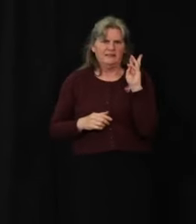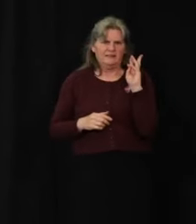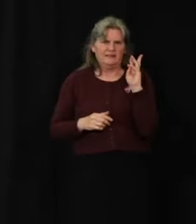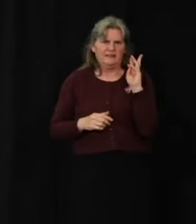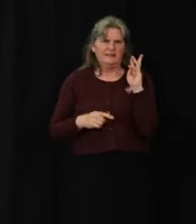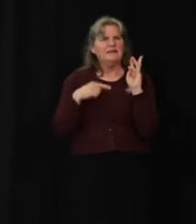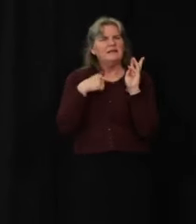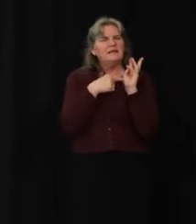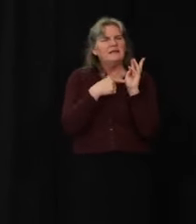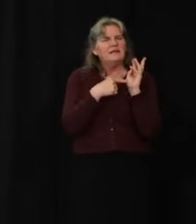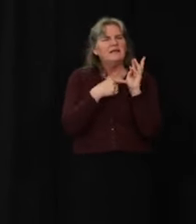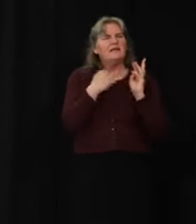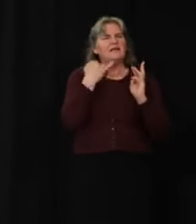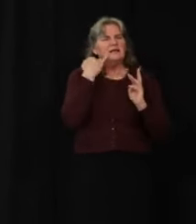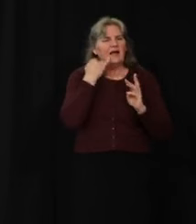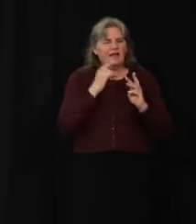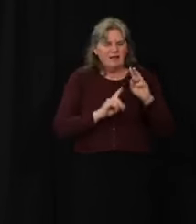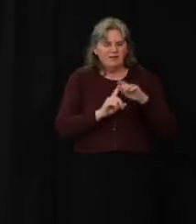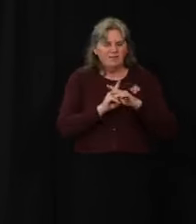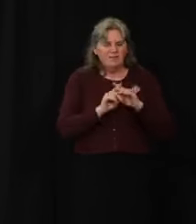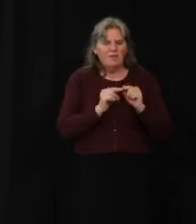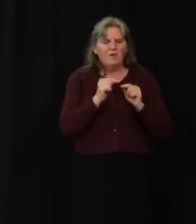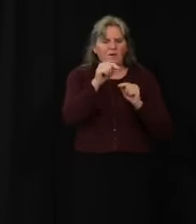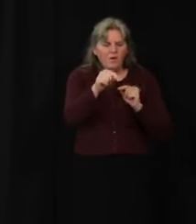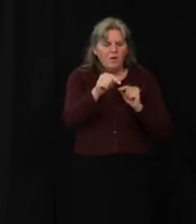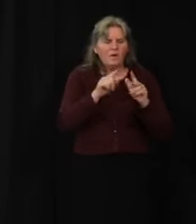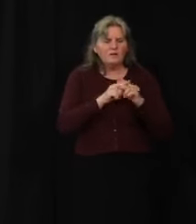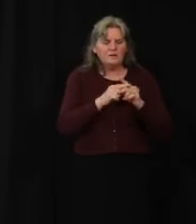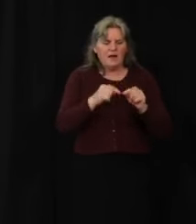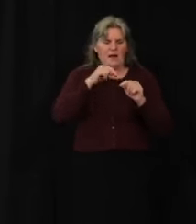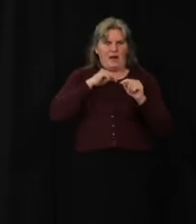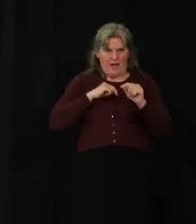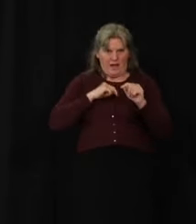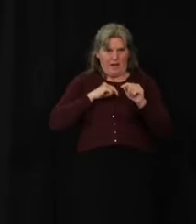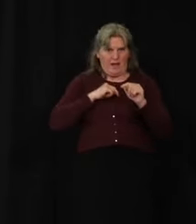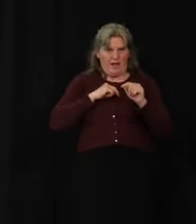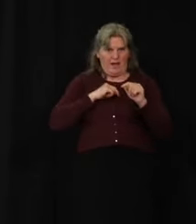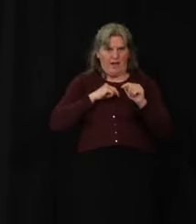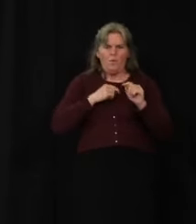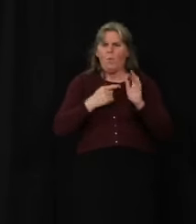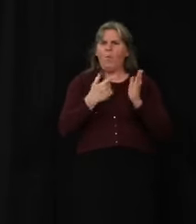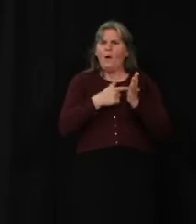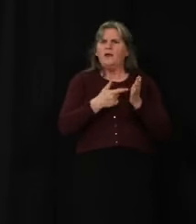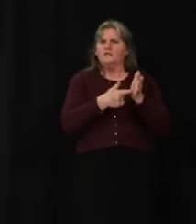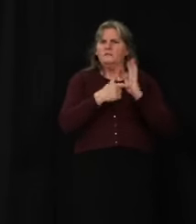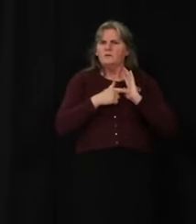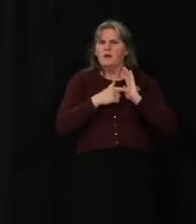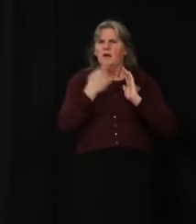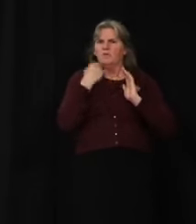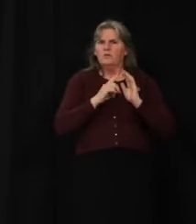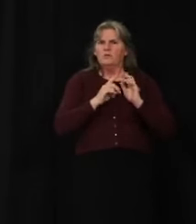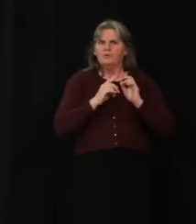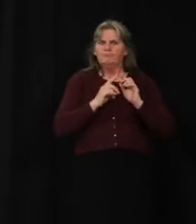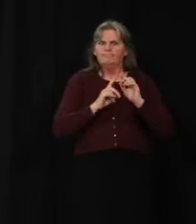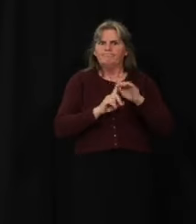Households now can allow five more people into their household. That is a major shift.